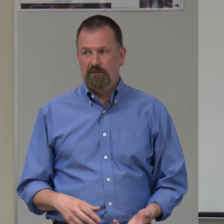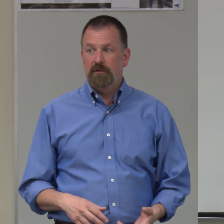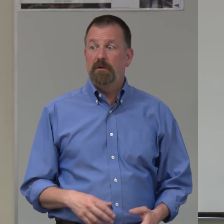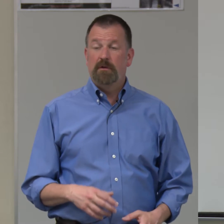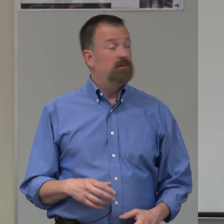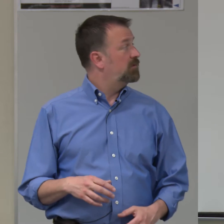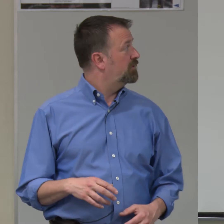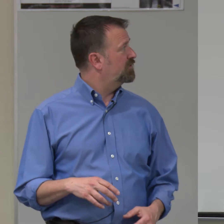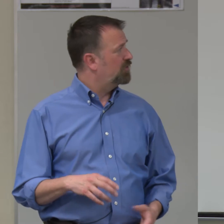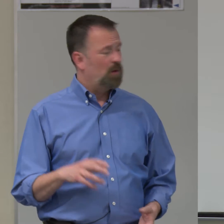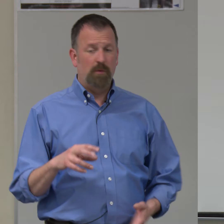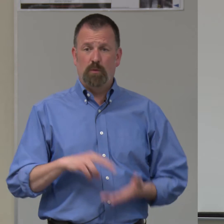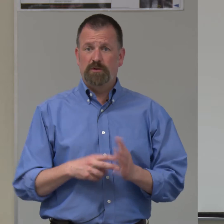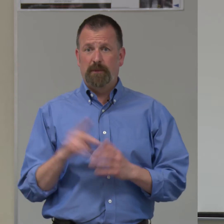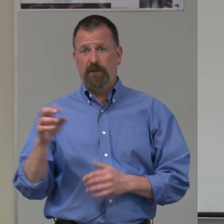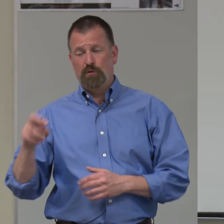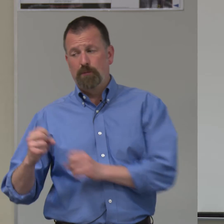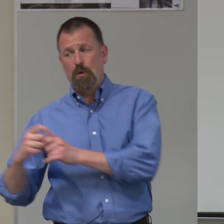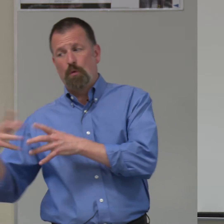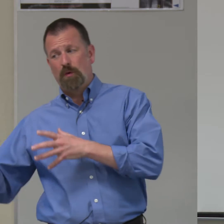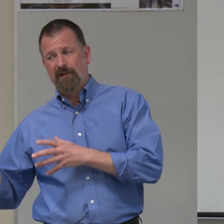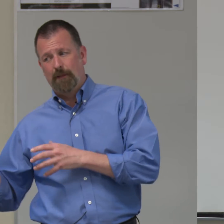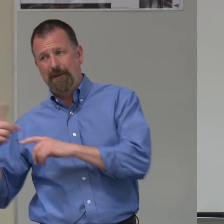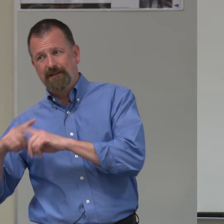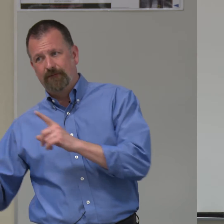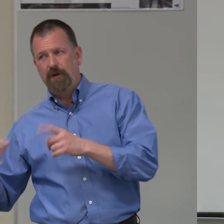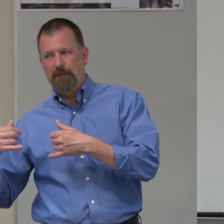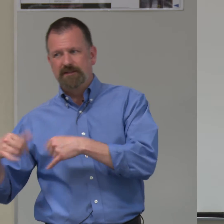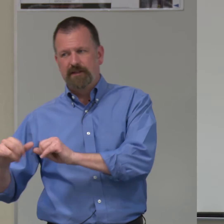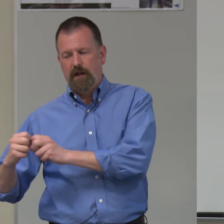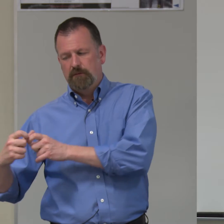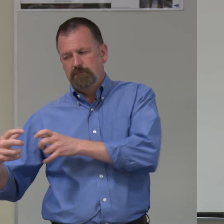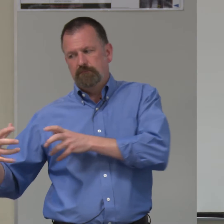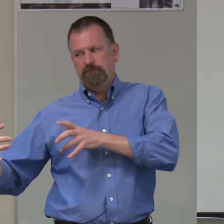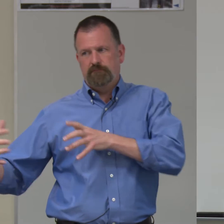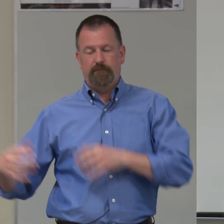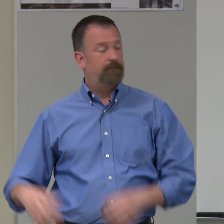so these tumors grow a bit differently than these, but still, they grow out.